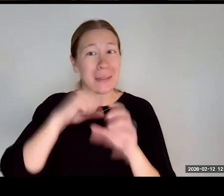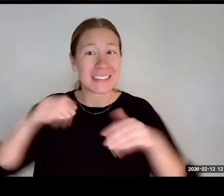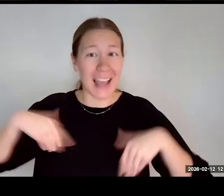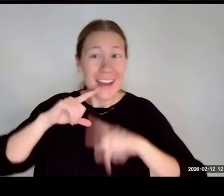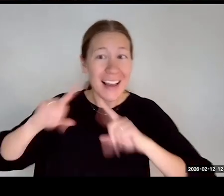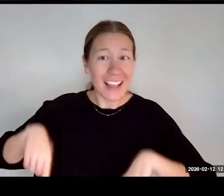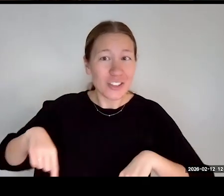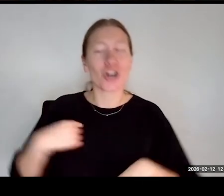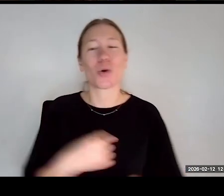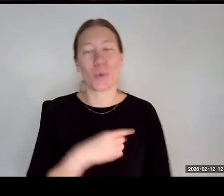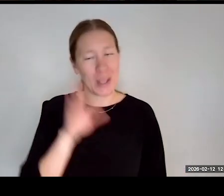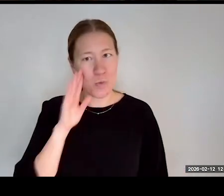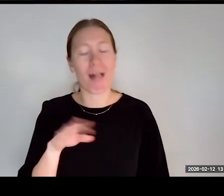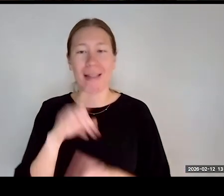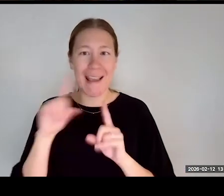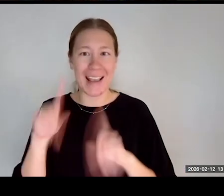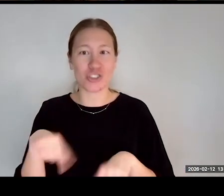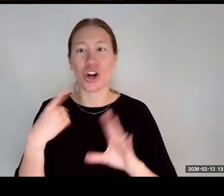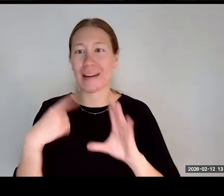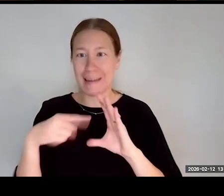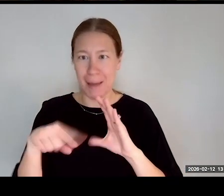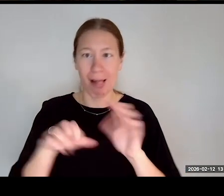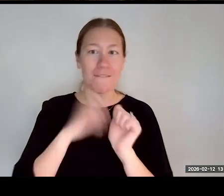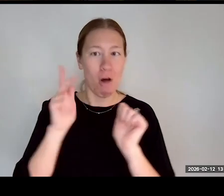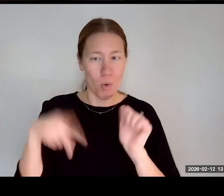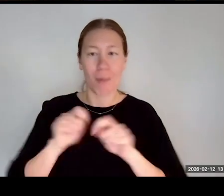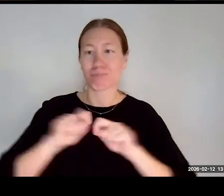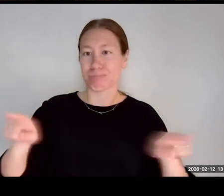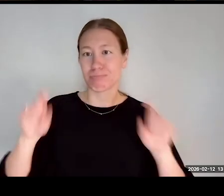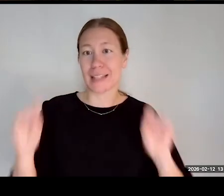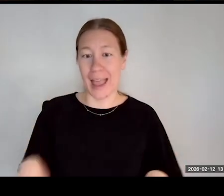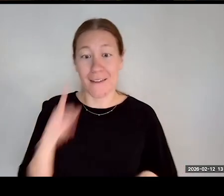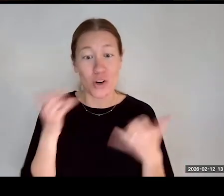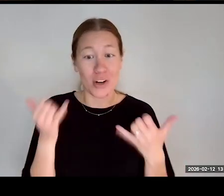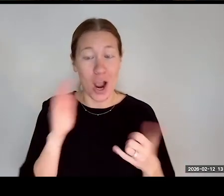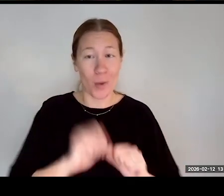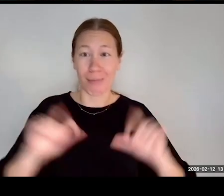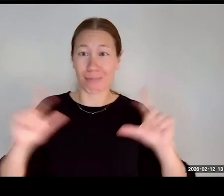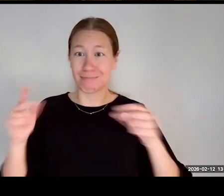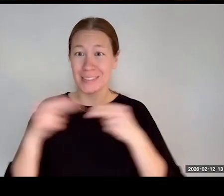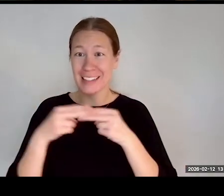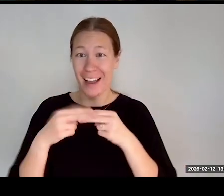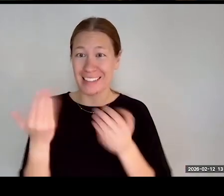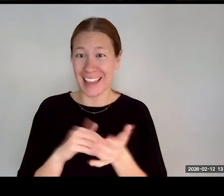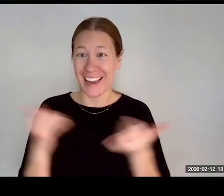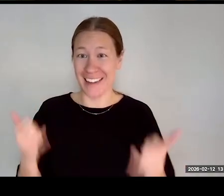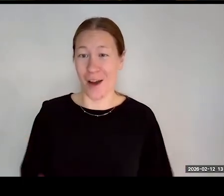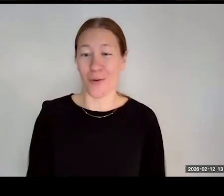in a follow up email. But for now, I'm going to move back into my slideshow to wrap things up.